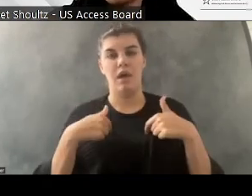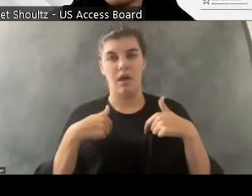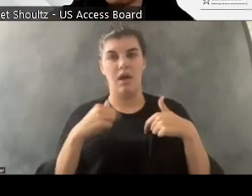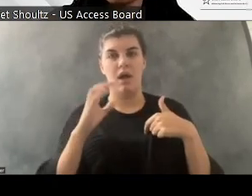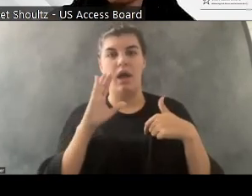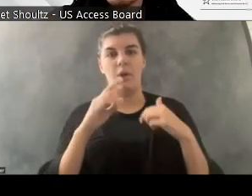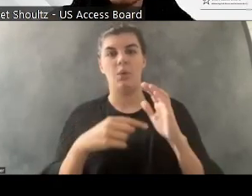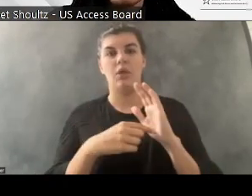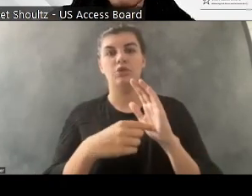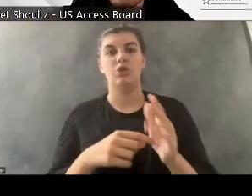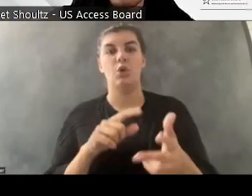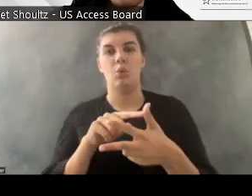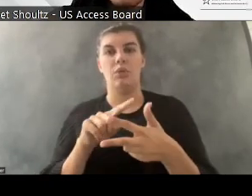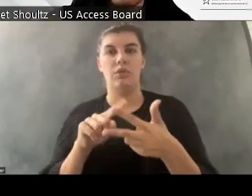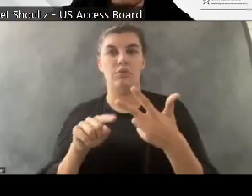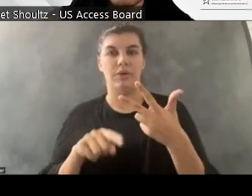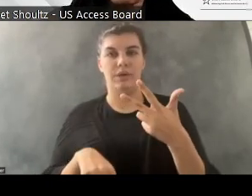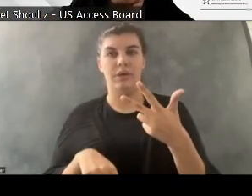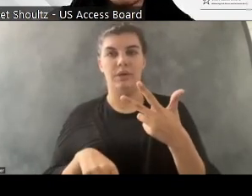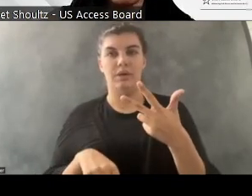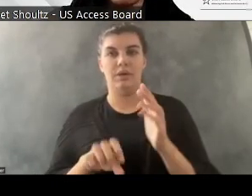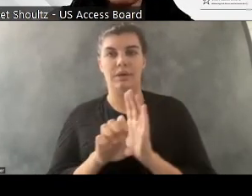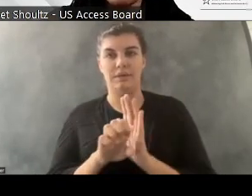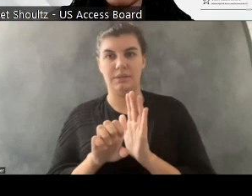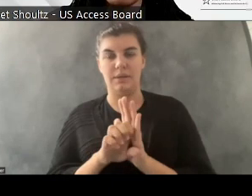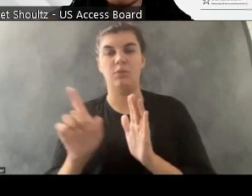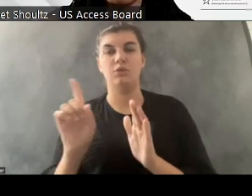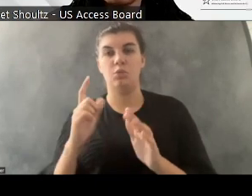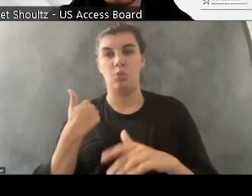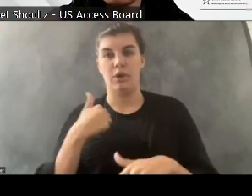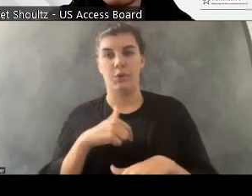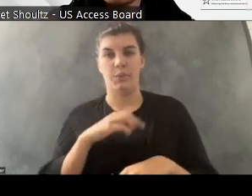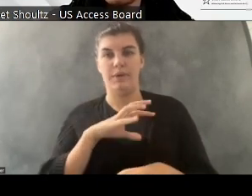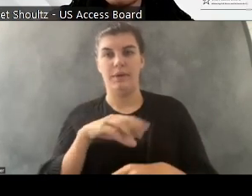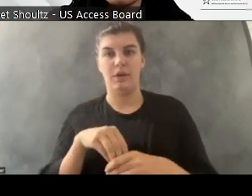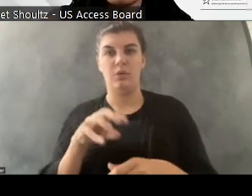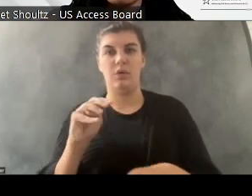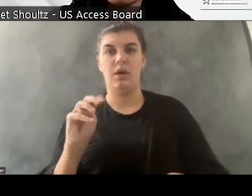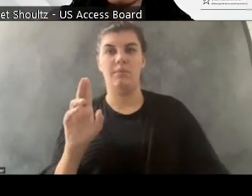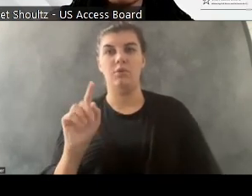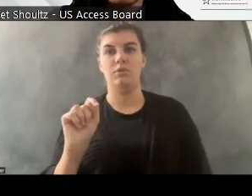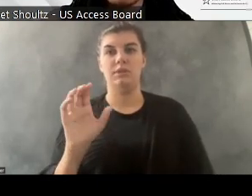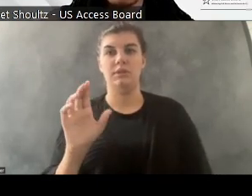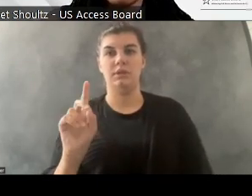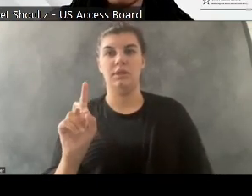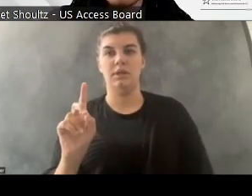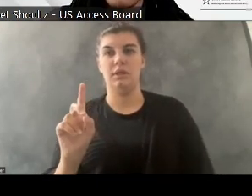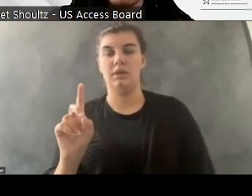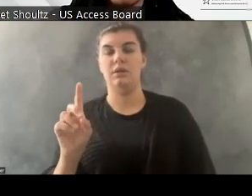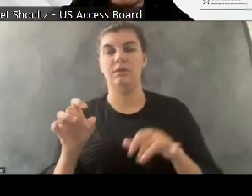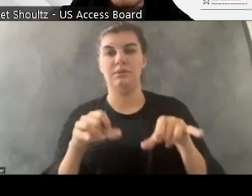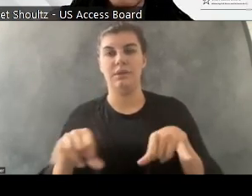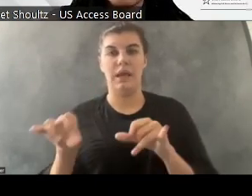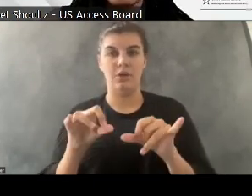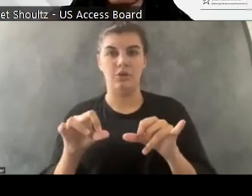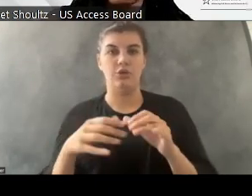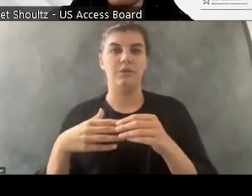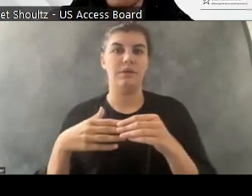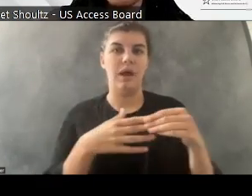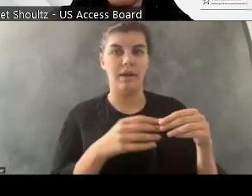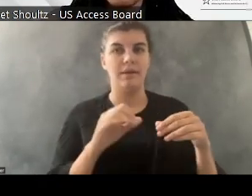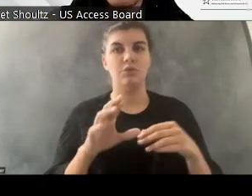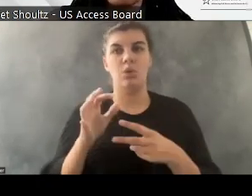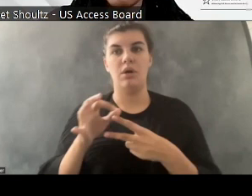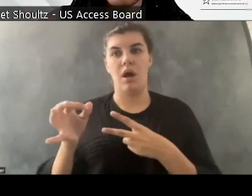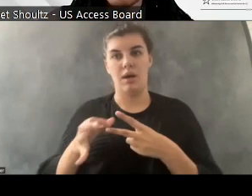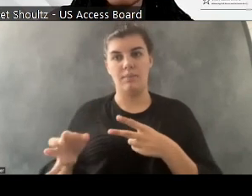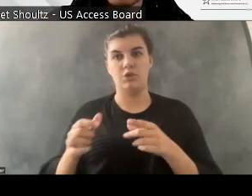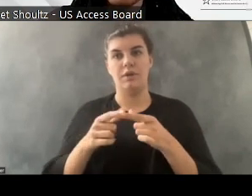show three examples where we included MUTCD or either standard guidance or option language in